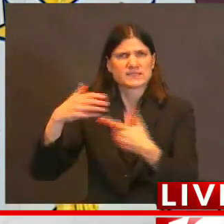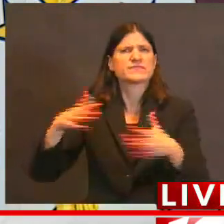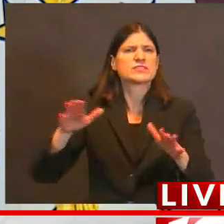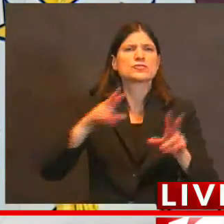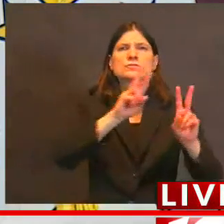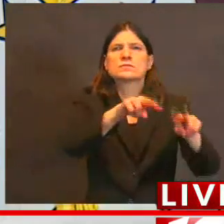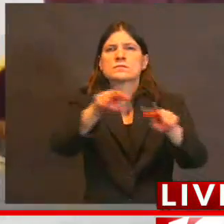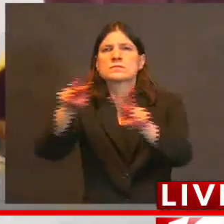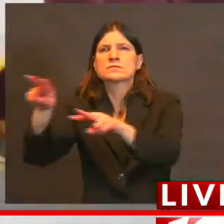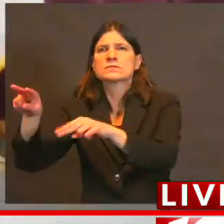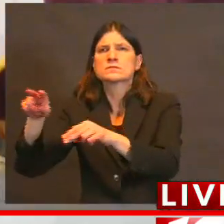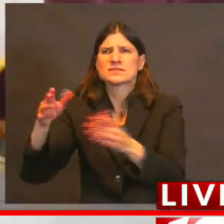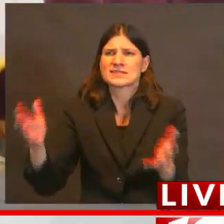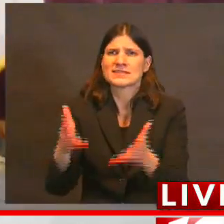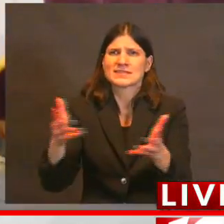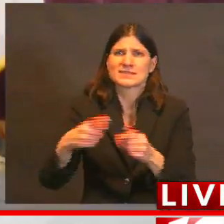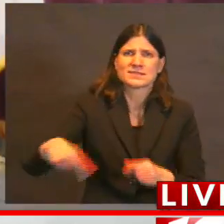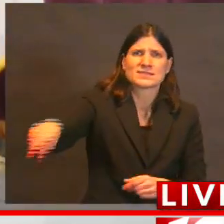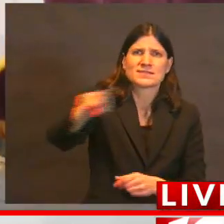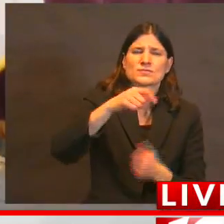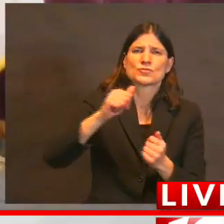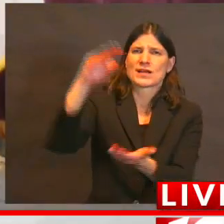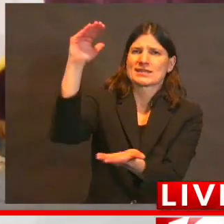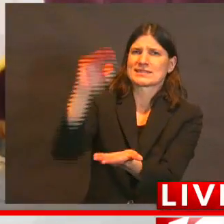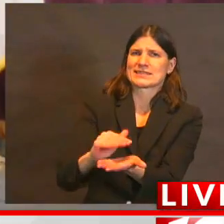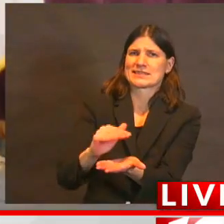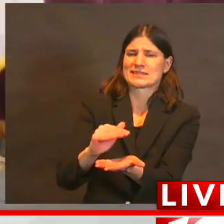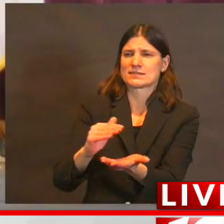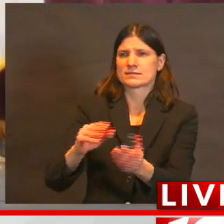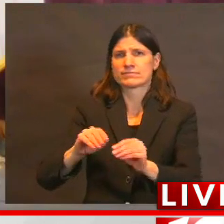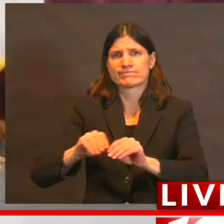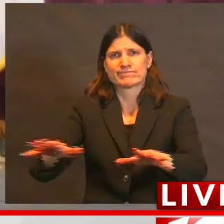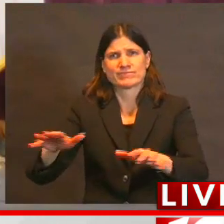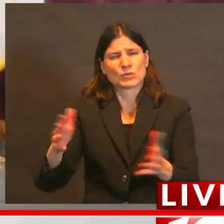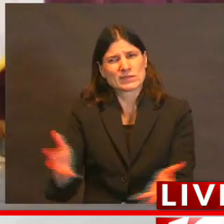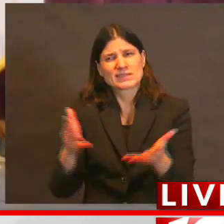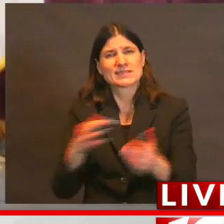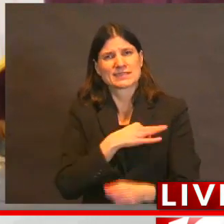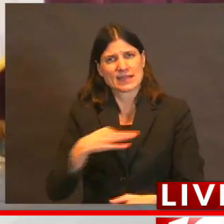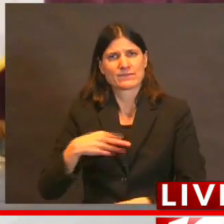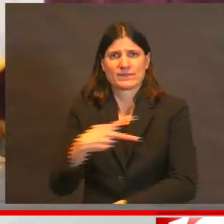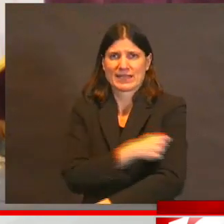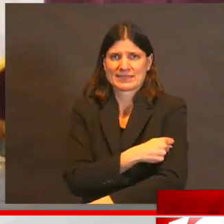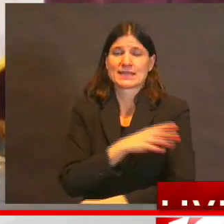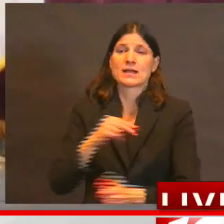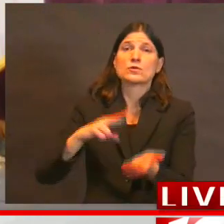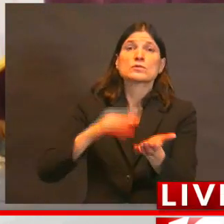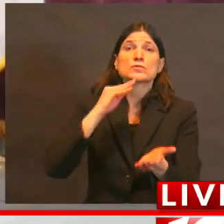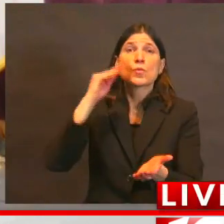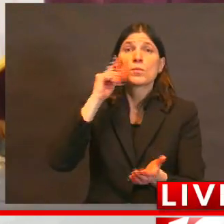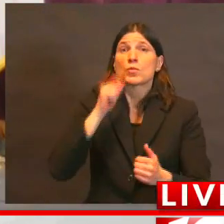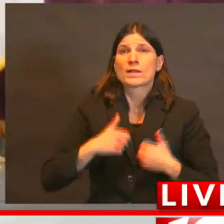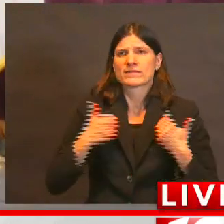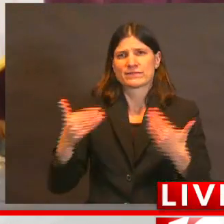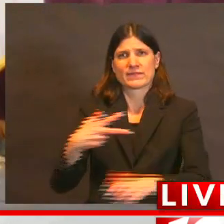OUR GROUP THAT WE NEEDED TO ENSURE IS ABLE BE PROTECTED